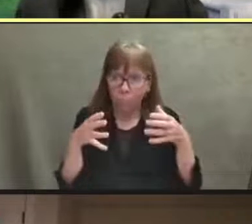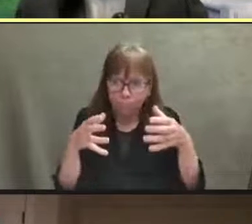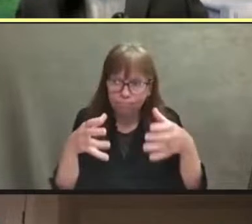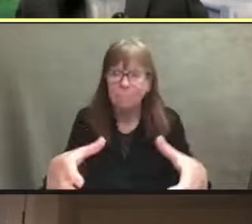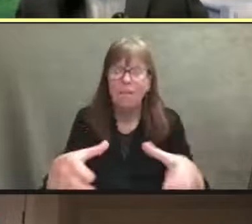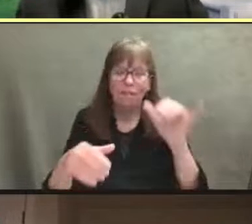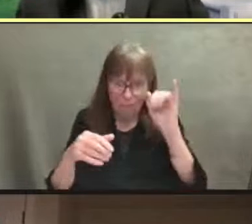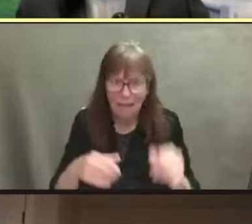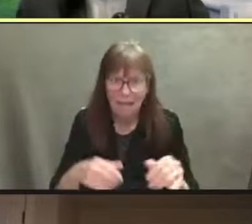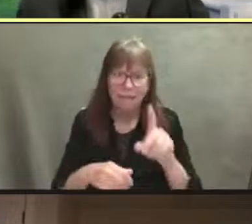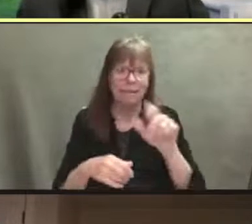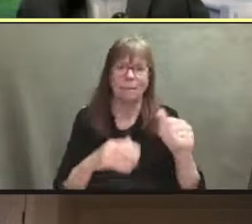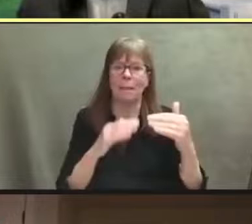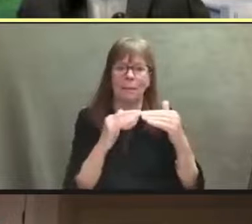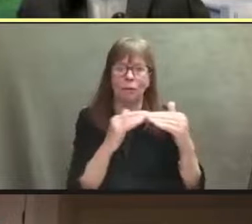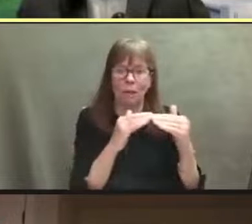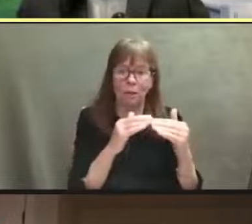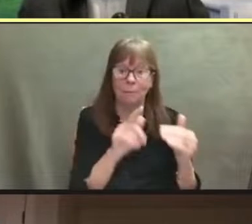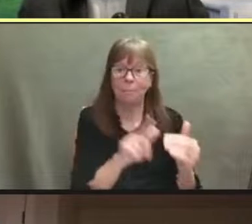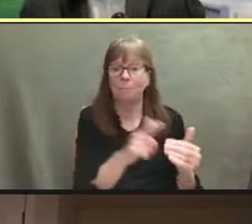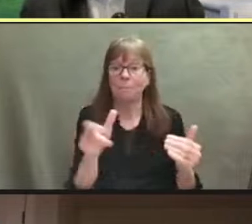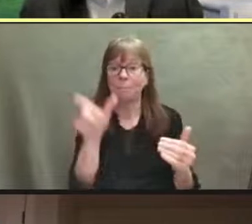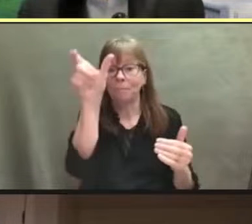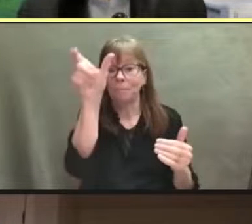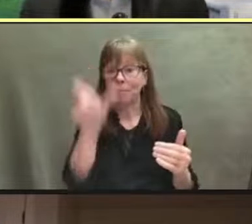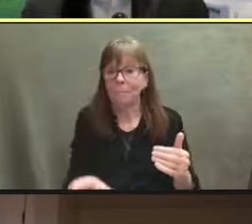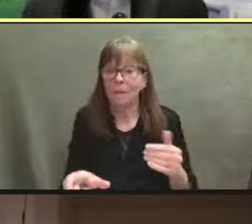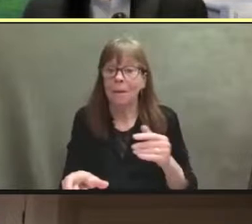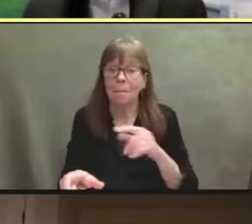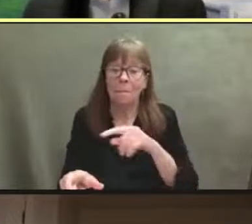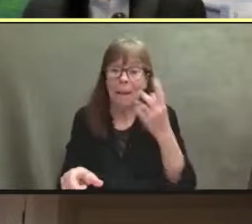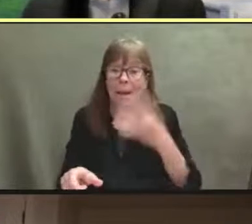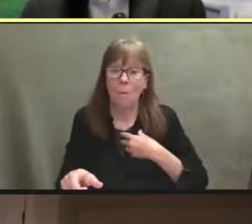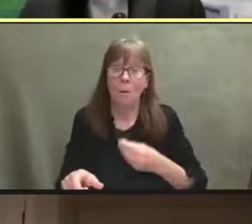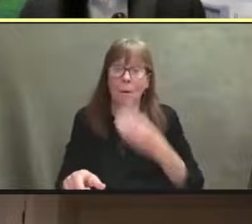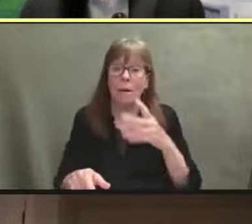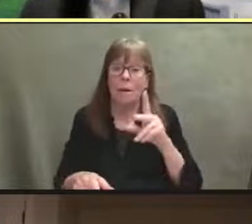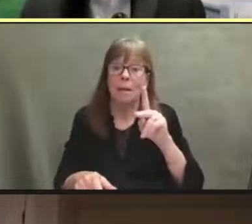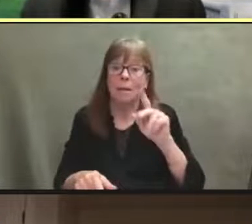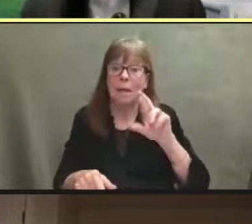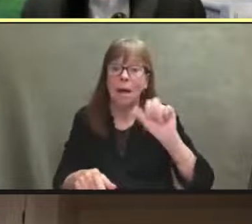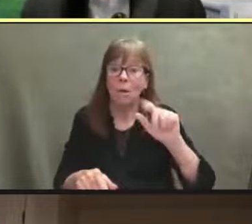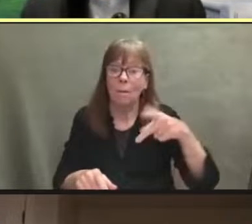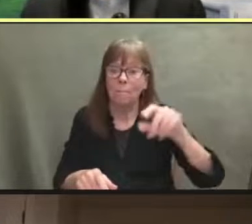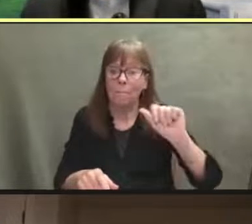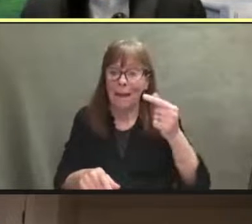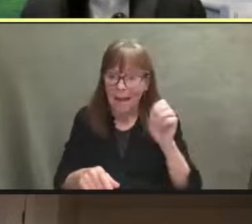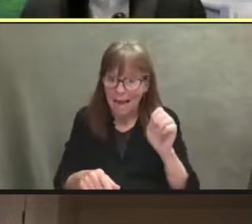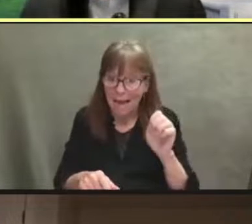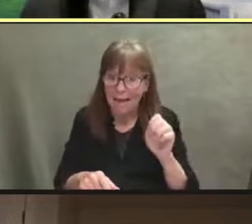there is a photograph of black poet and organizer Carol Paige, holding her hands out before her,